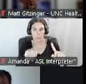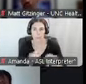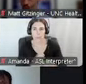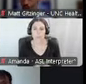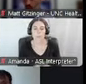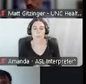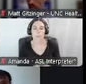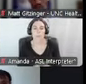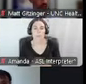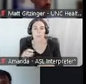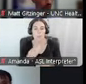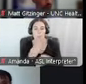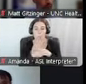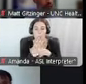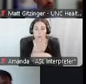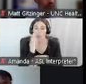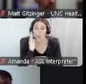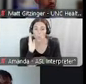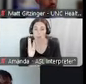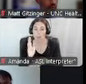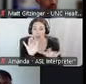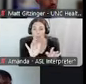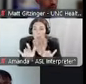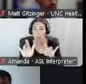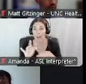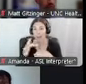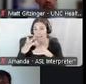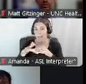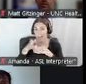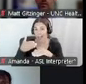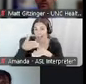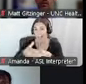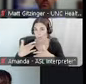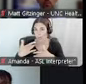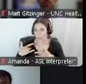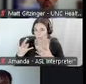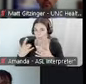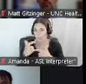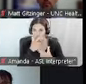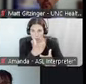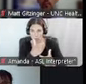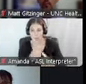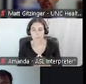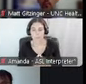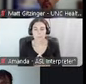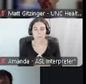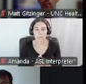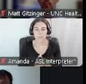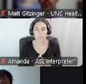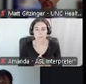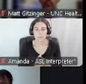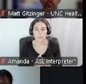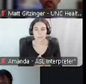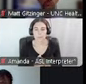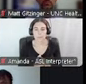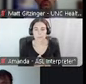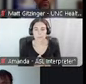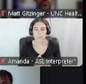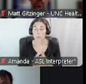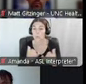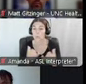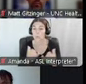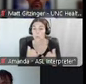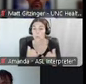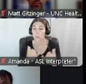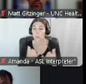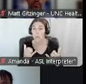webinar will be recorded and made available after our event. Today's agenda topics include welcome,